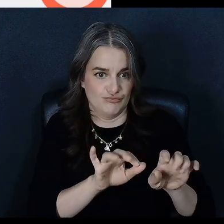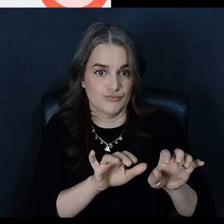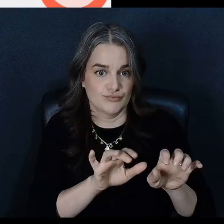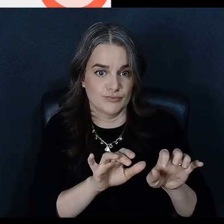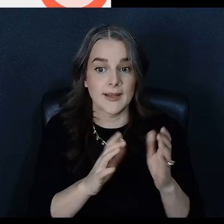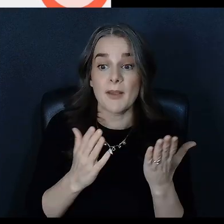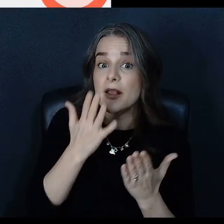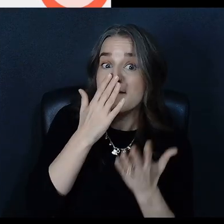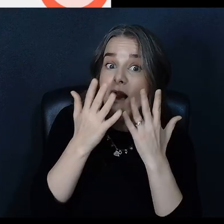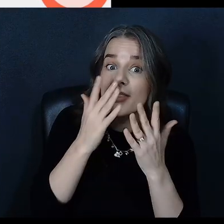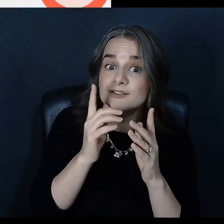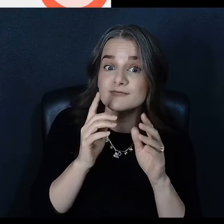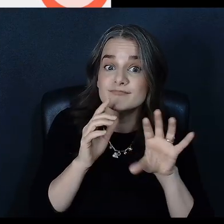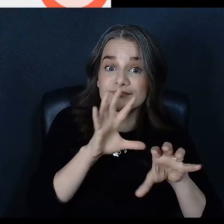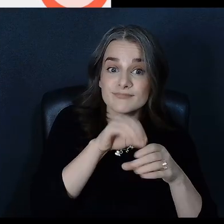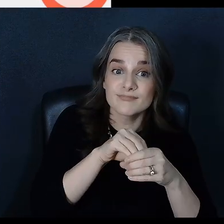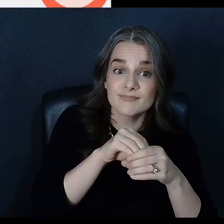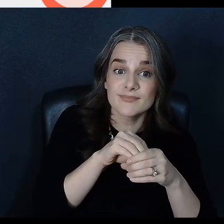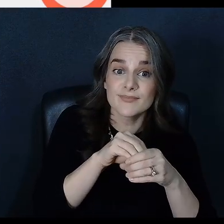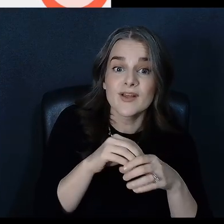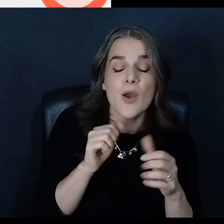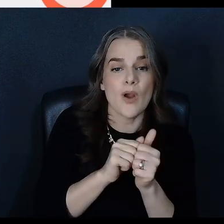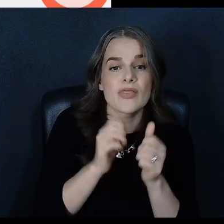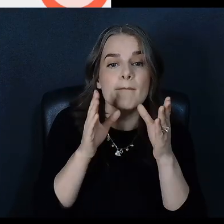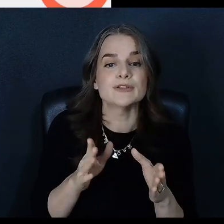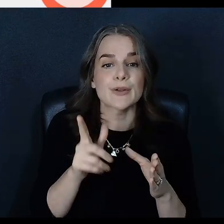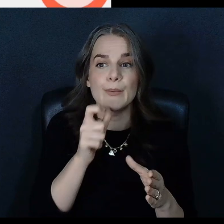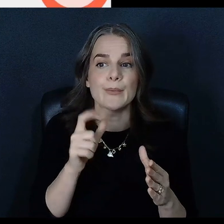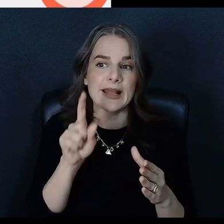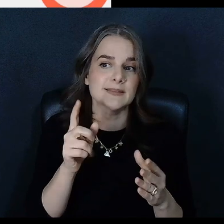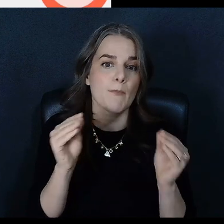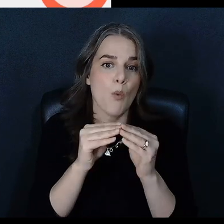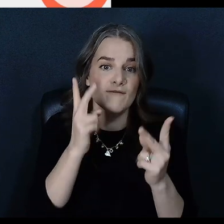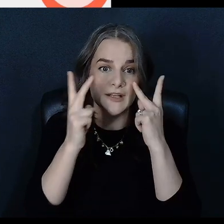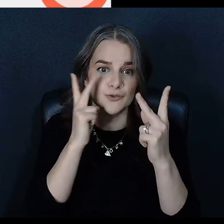with visual distinguishing the letters within the colored